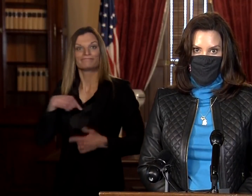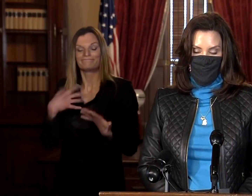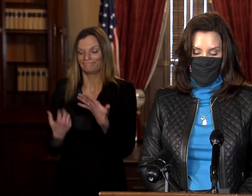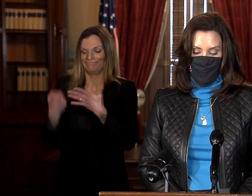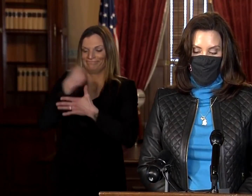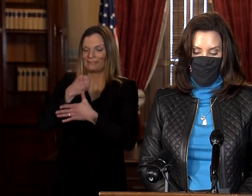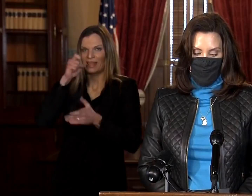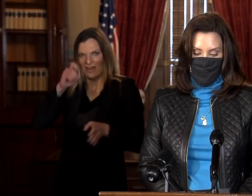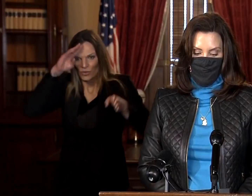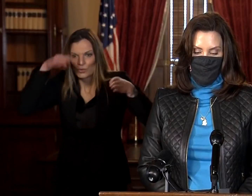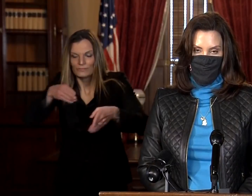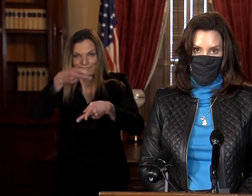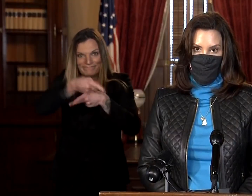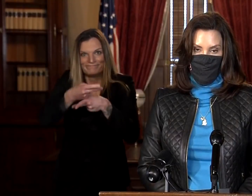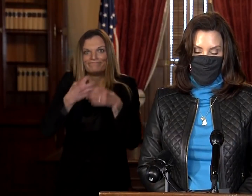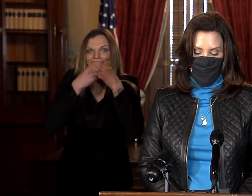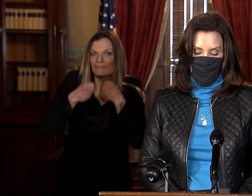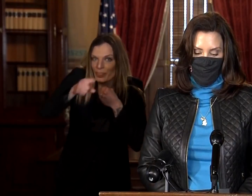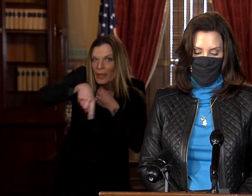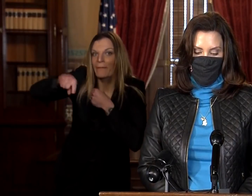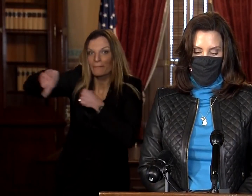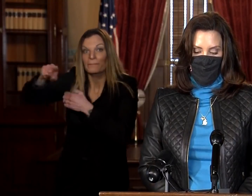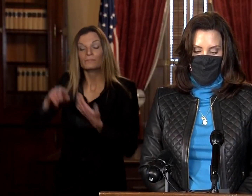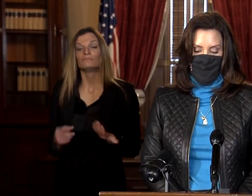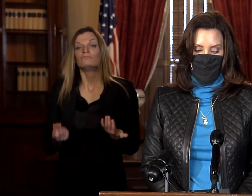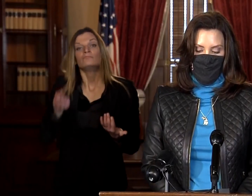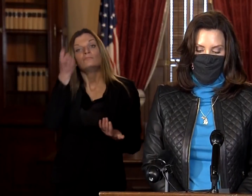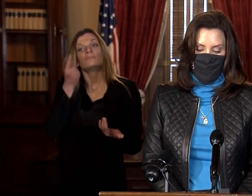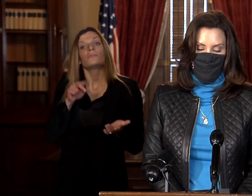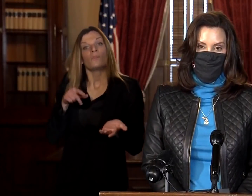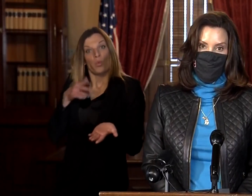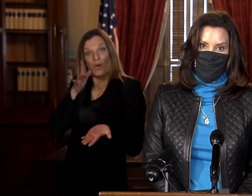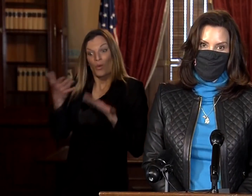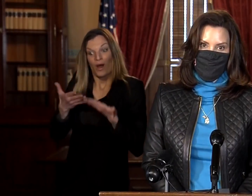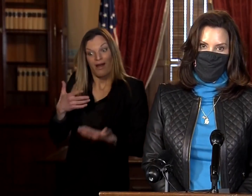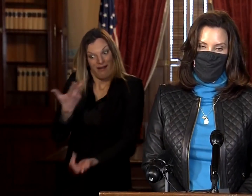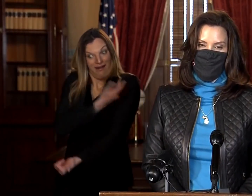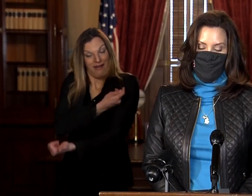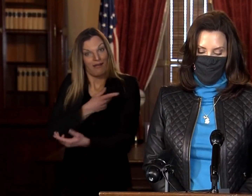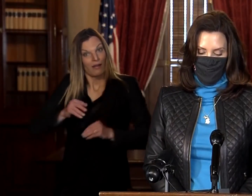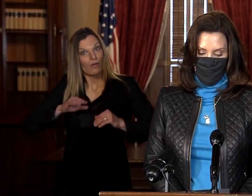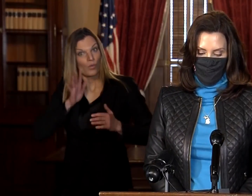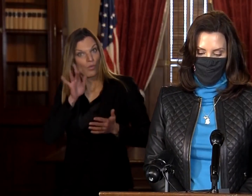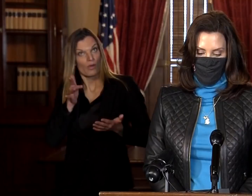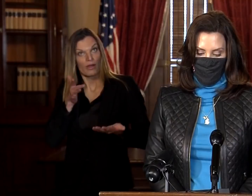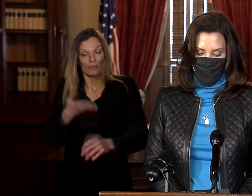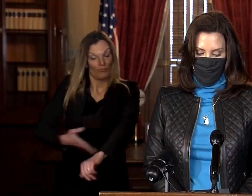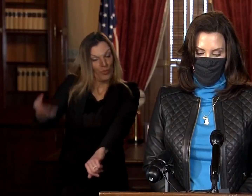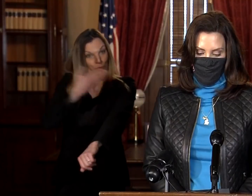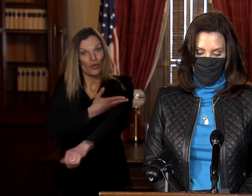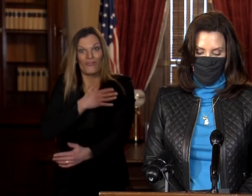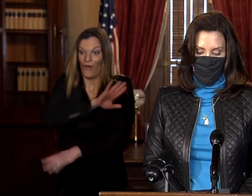staff. Remember, it will take sometime Remember, it will take sometime for this Vaccine to be widely for this Vaccine to be widely distributed to everyone, and distributed to everyone, and that’s why it’s important that